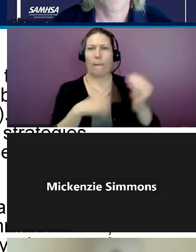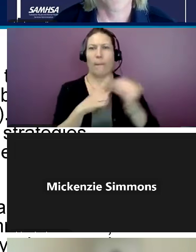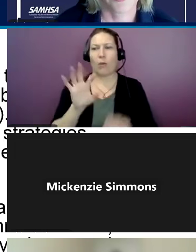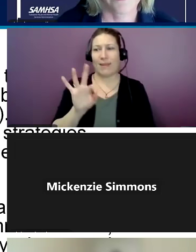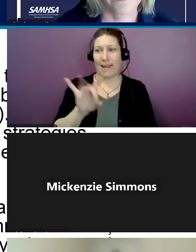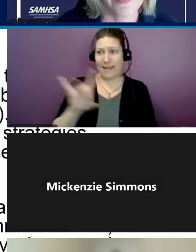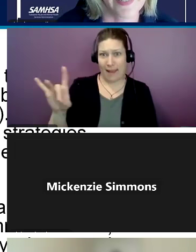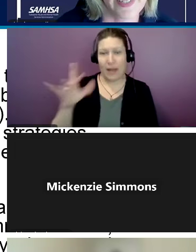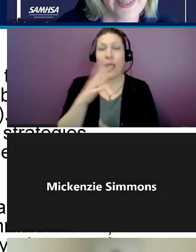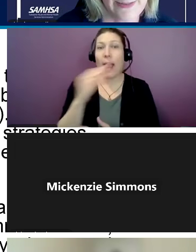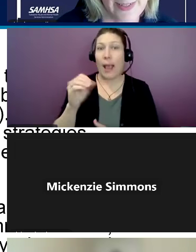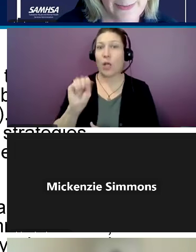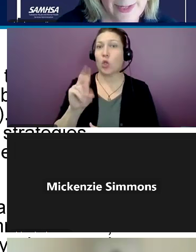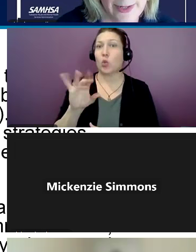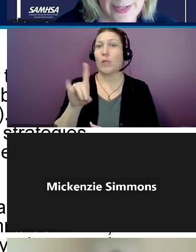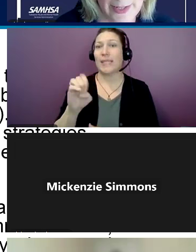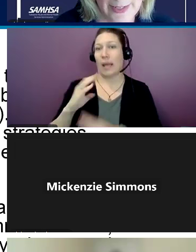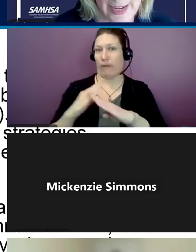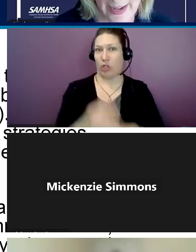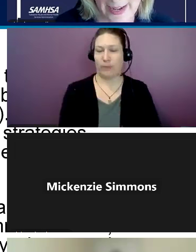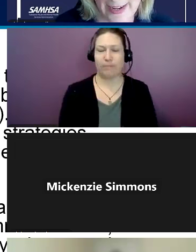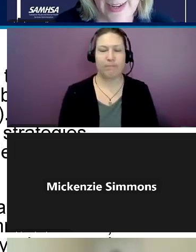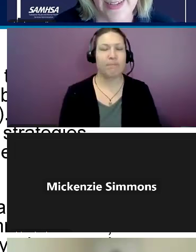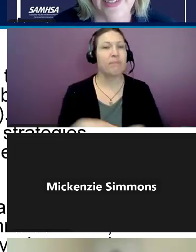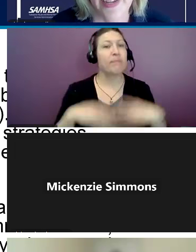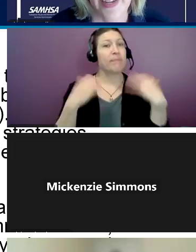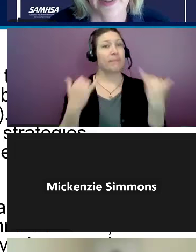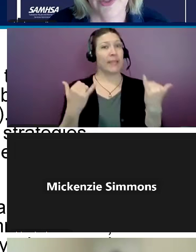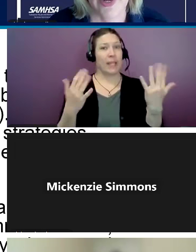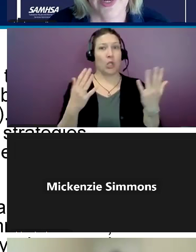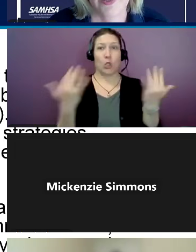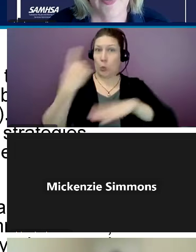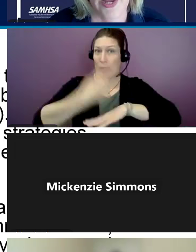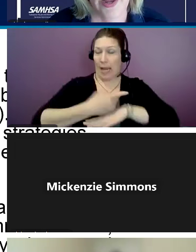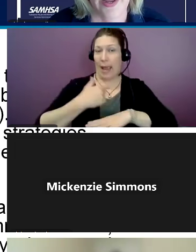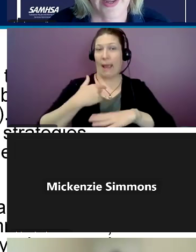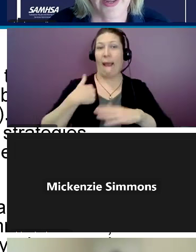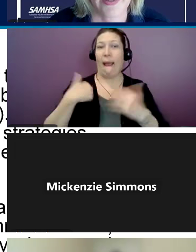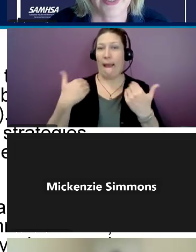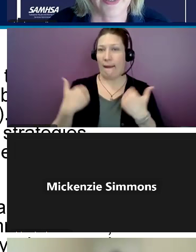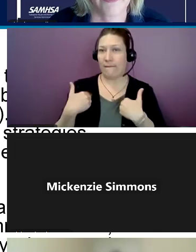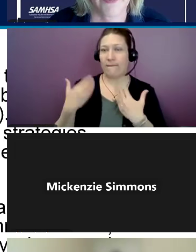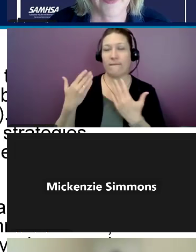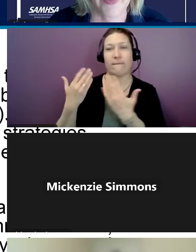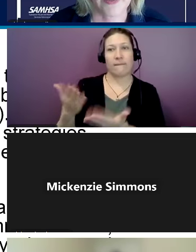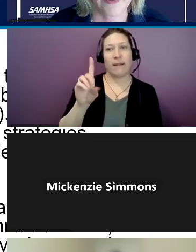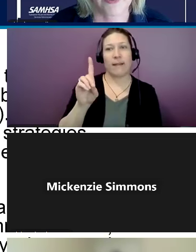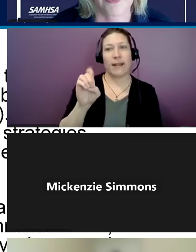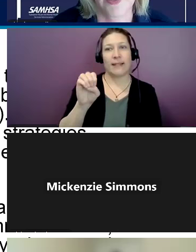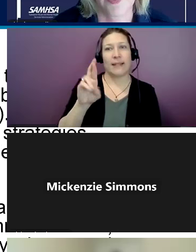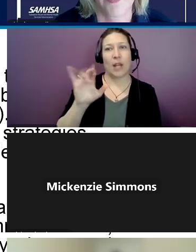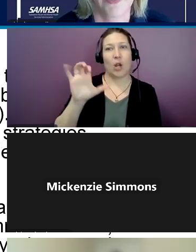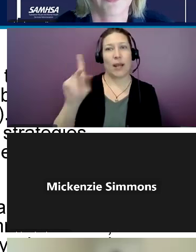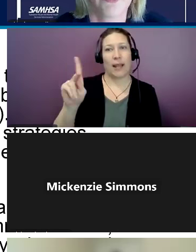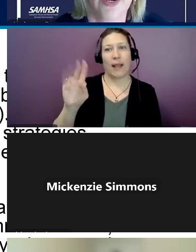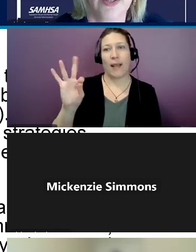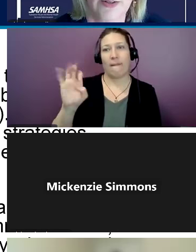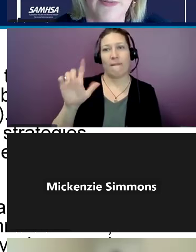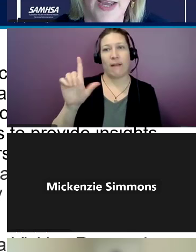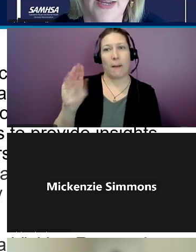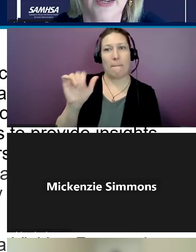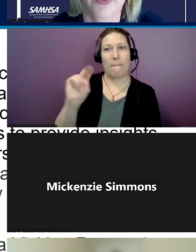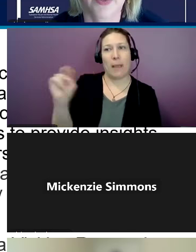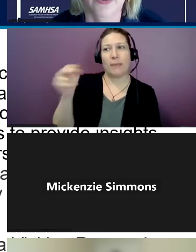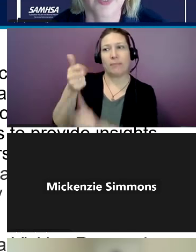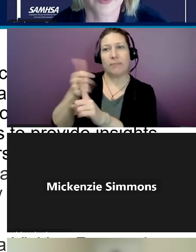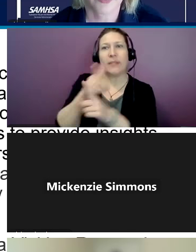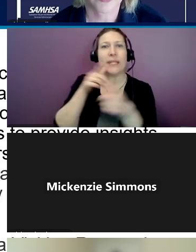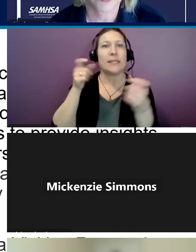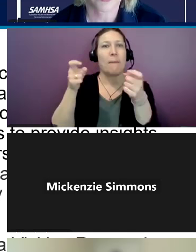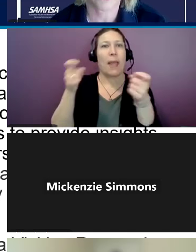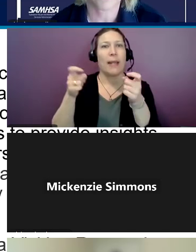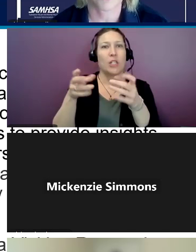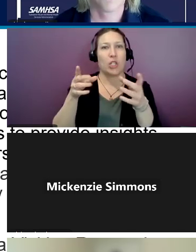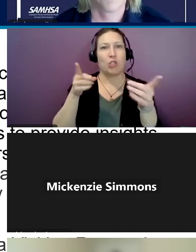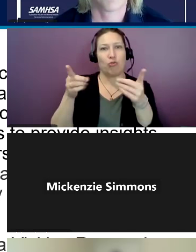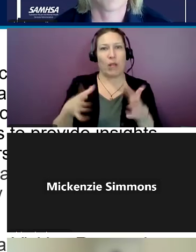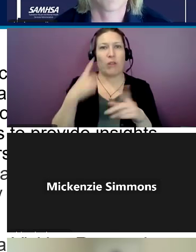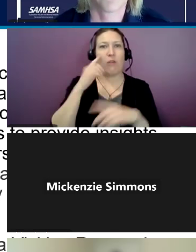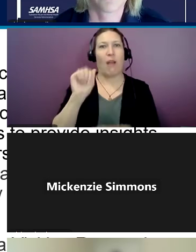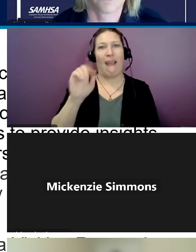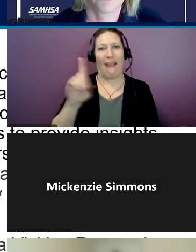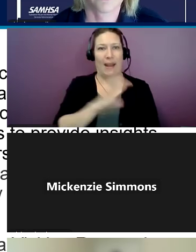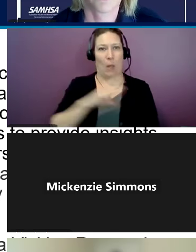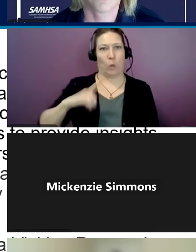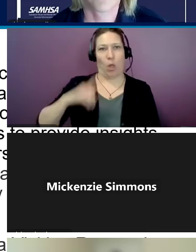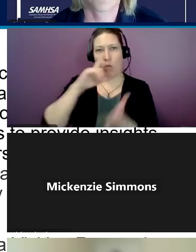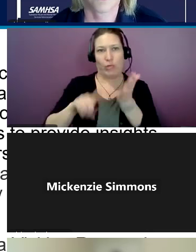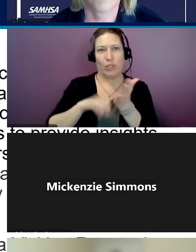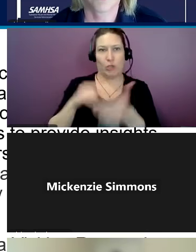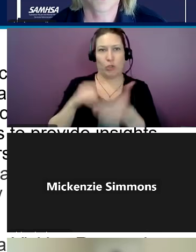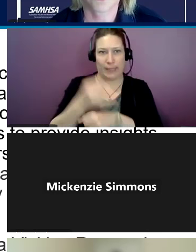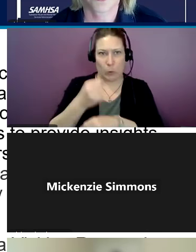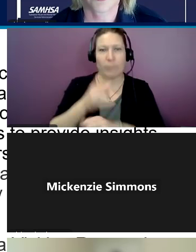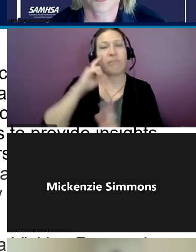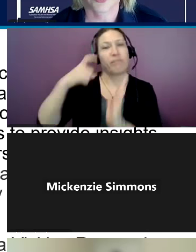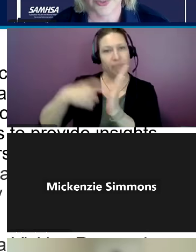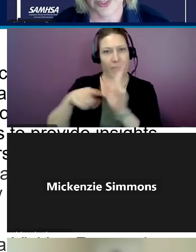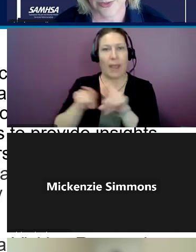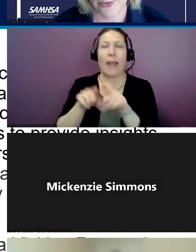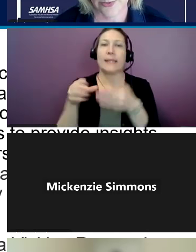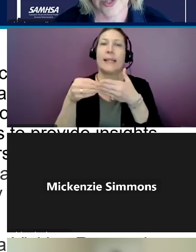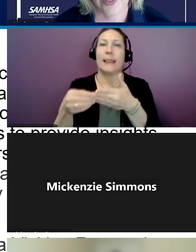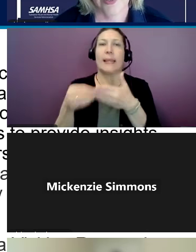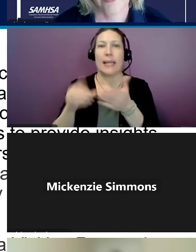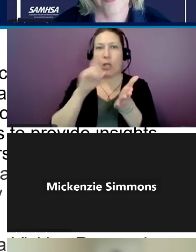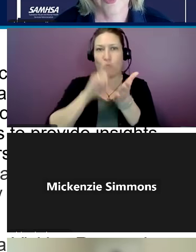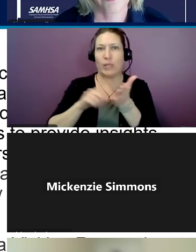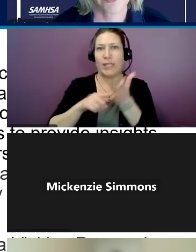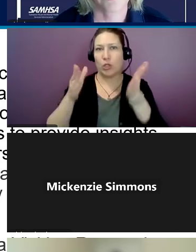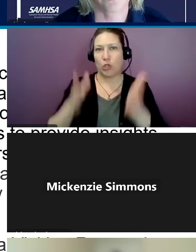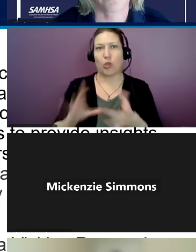Now let's get to the reason we're all here today. Today I'm joined by Derrick Feldmann, who is the Managing Director of the Ad Council Research Institute and is recognized as a leading researcher on social issues,